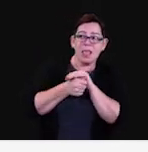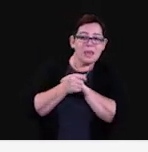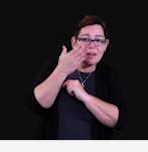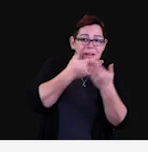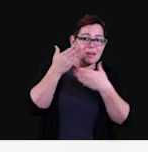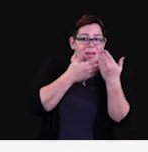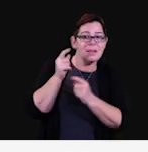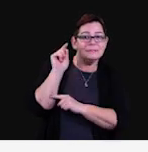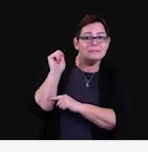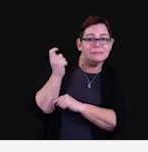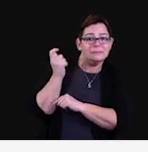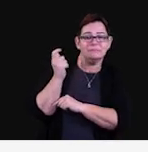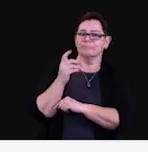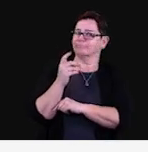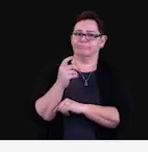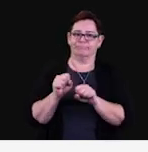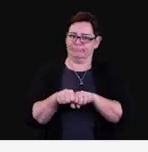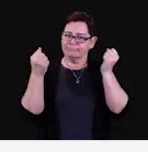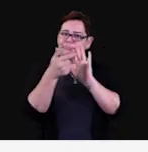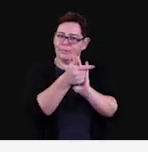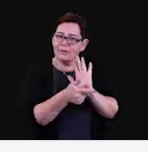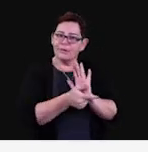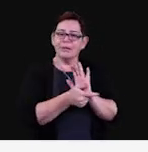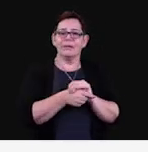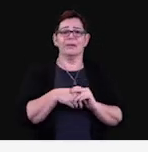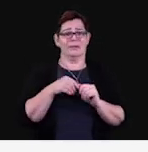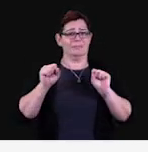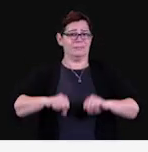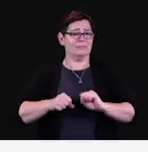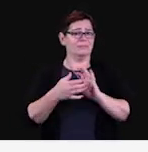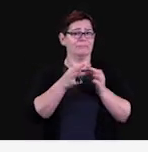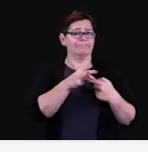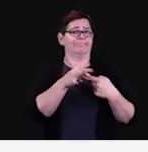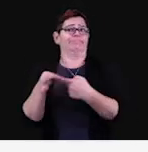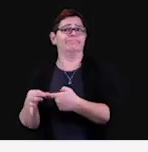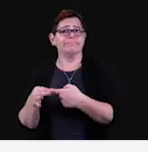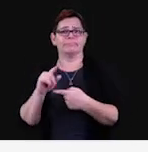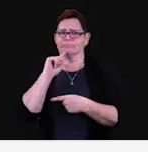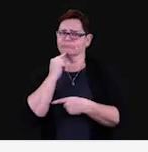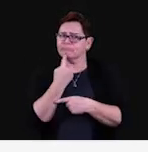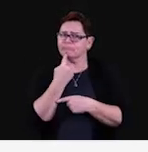severe consequences, such as penalties, fines, and criminal convictions.